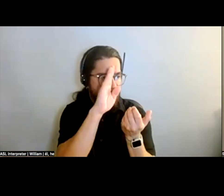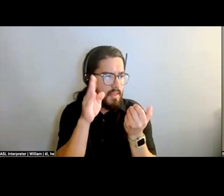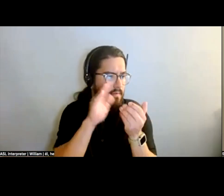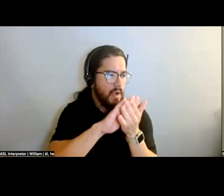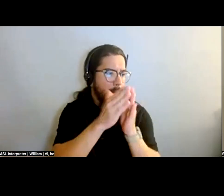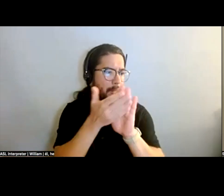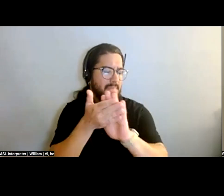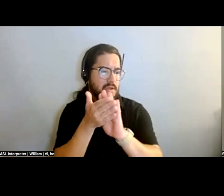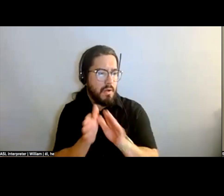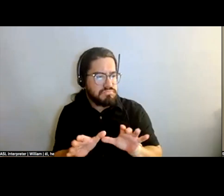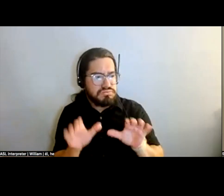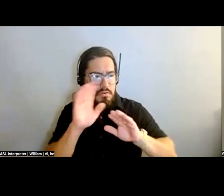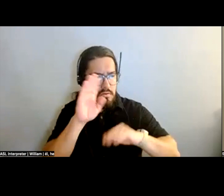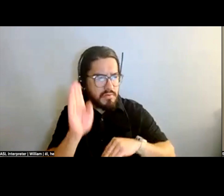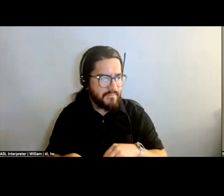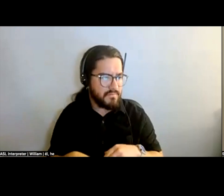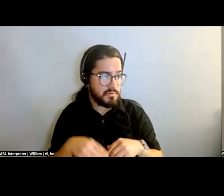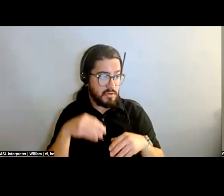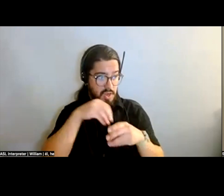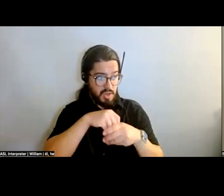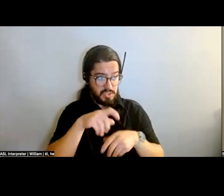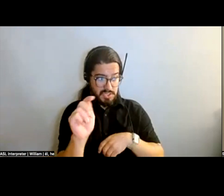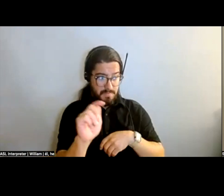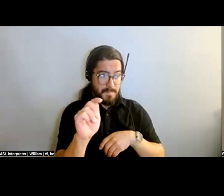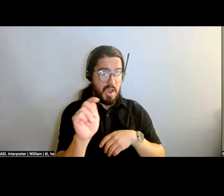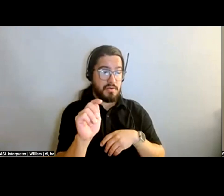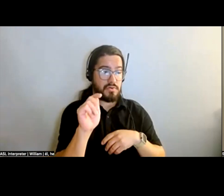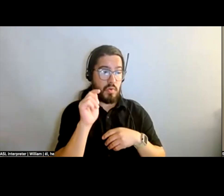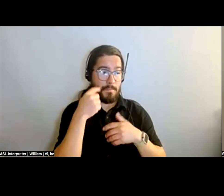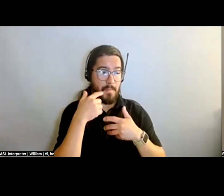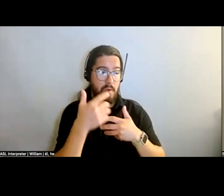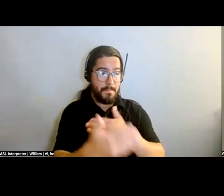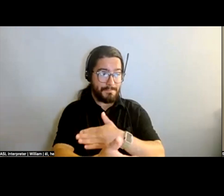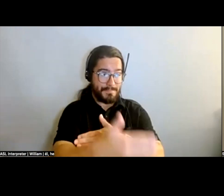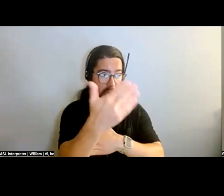wine in glasses bitter coffee on my tongue curiosity: a seasoning